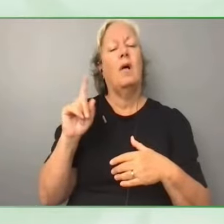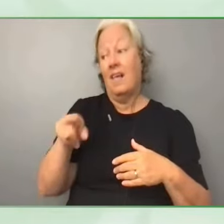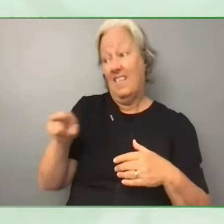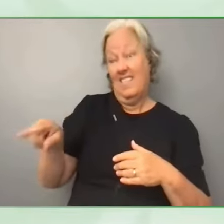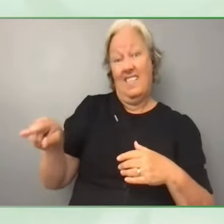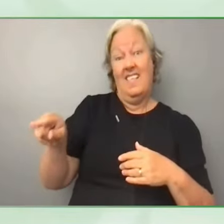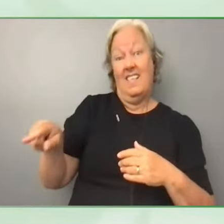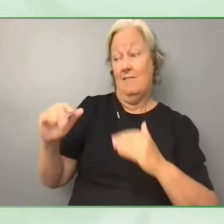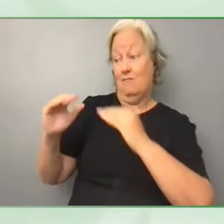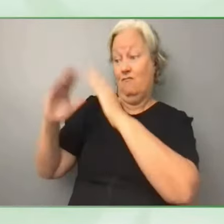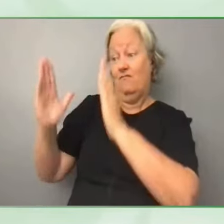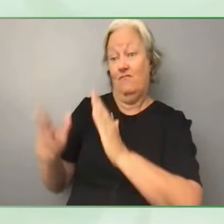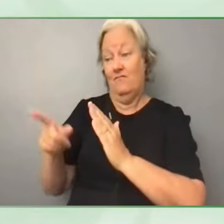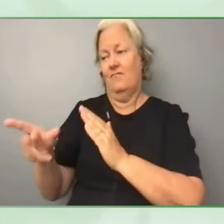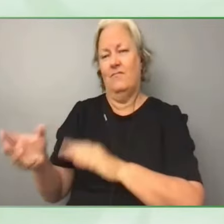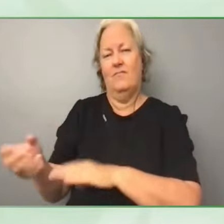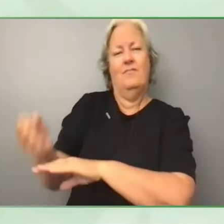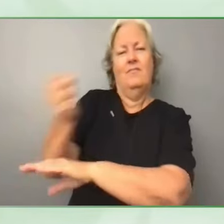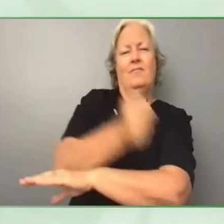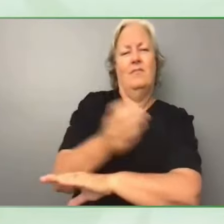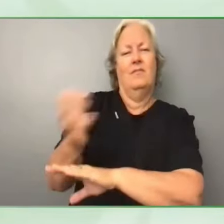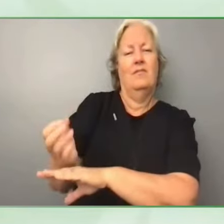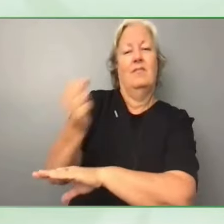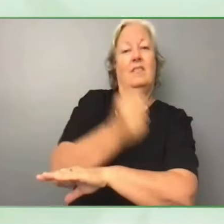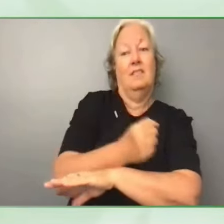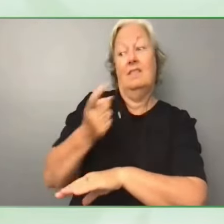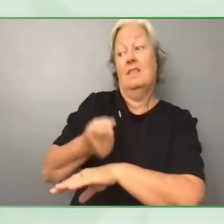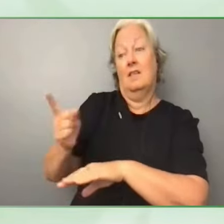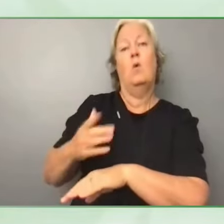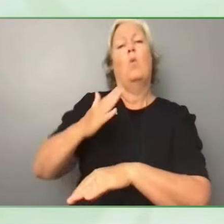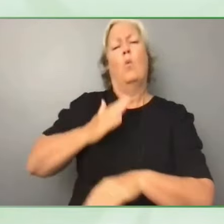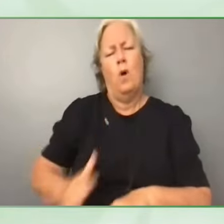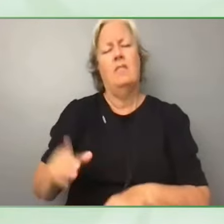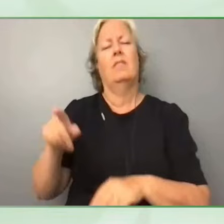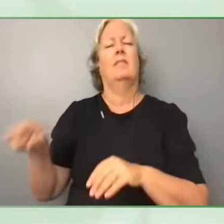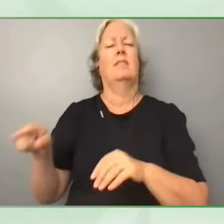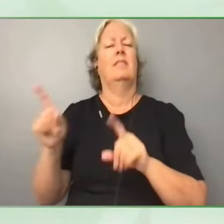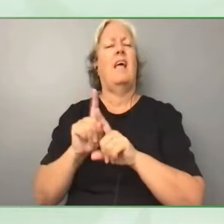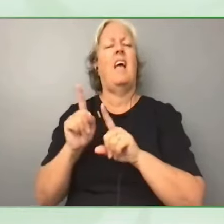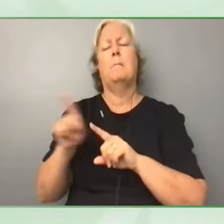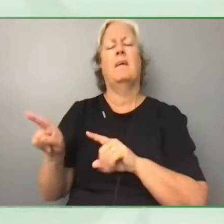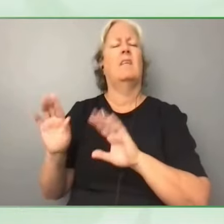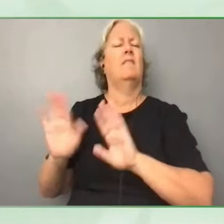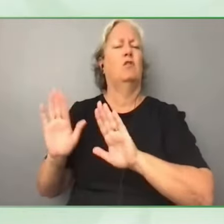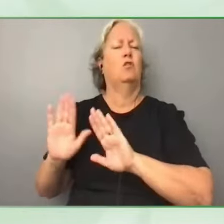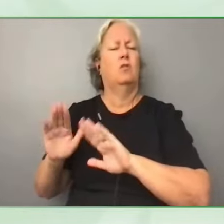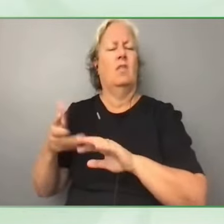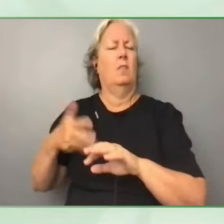We do not take, they want to move from there to live in the community